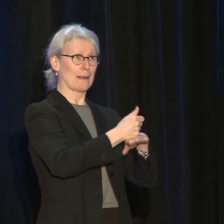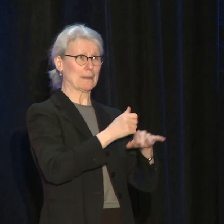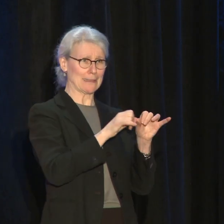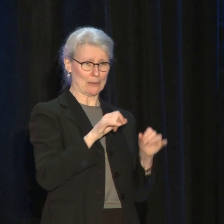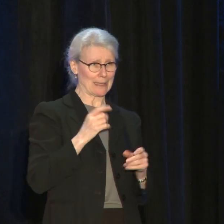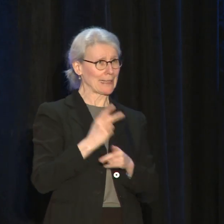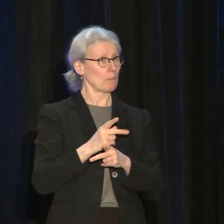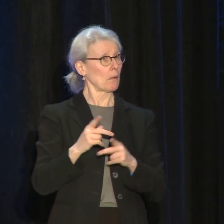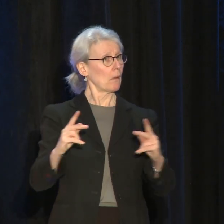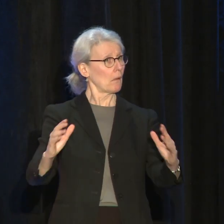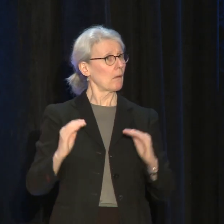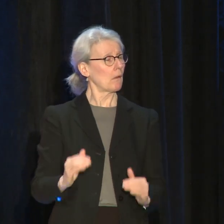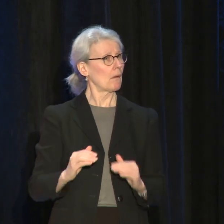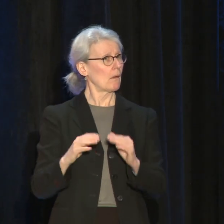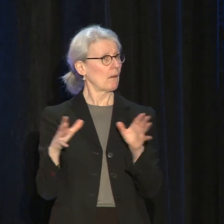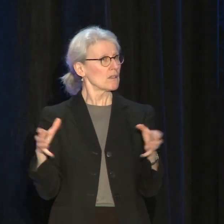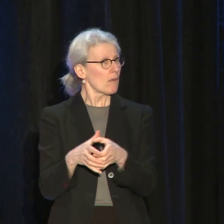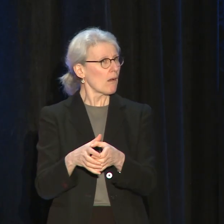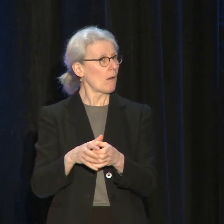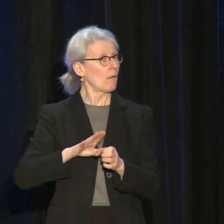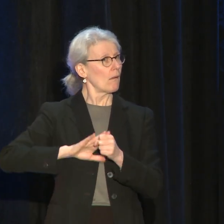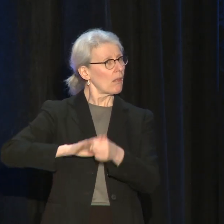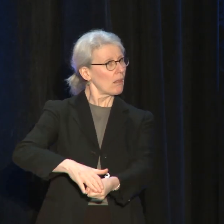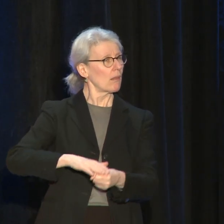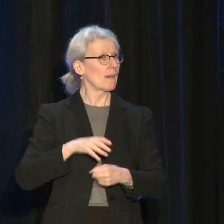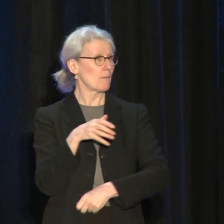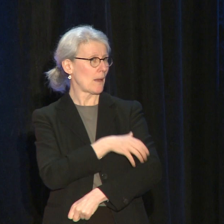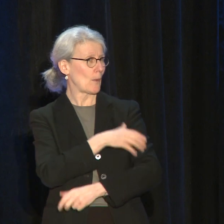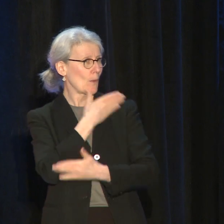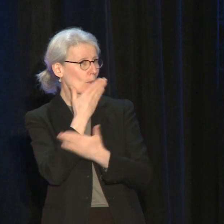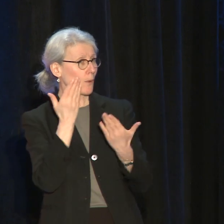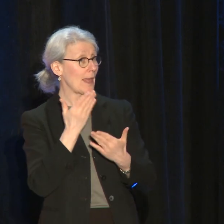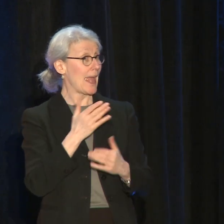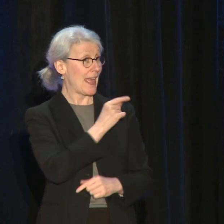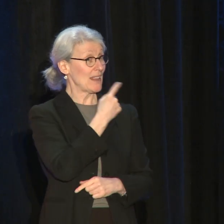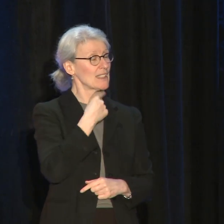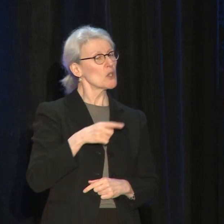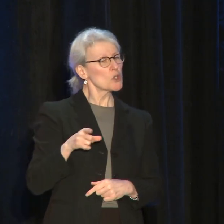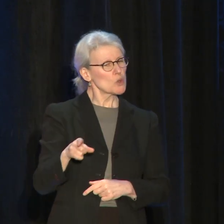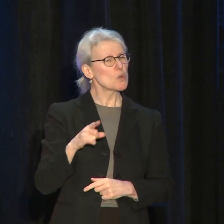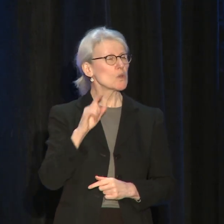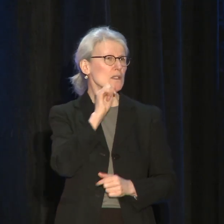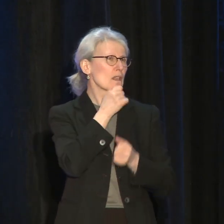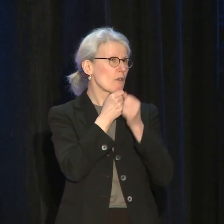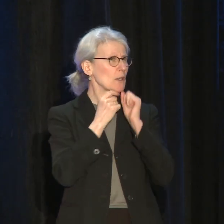with the perverse idea that the reason they're suffering is because of their own pathologies,